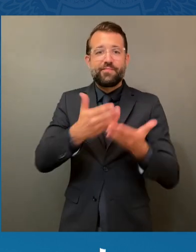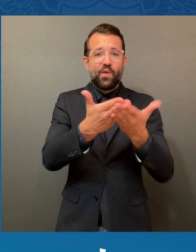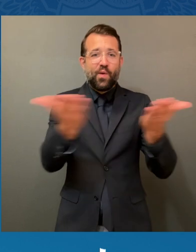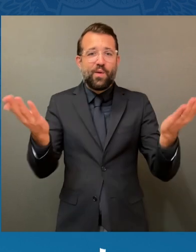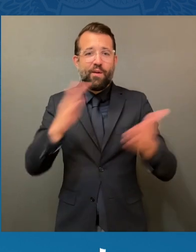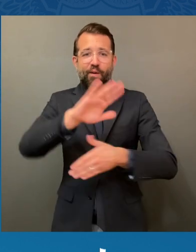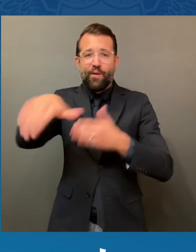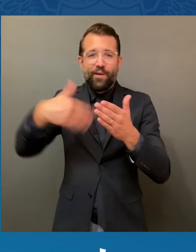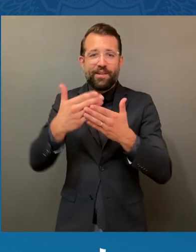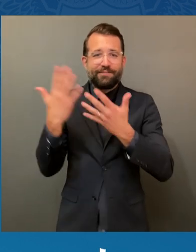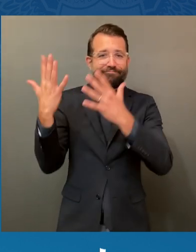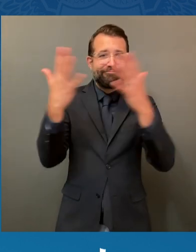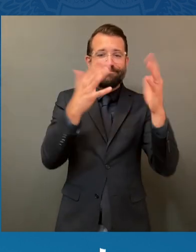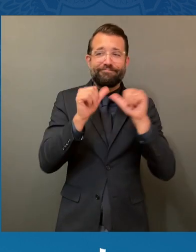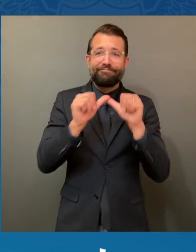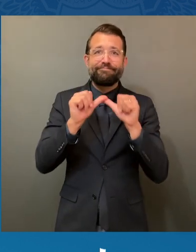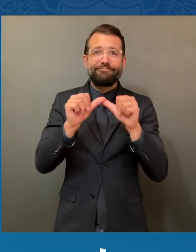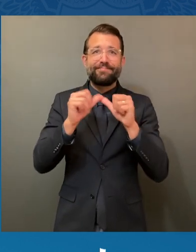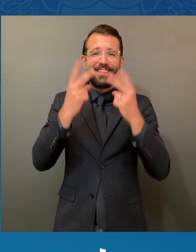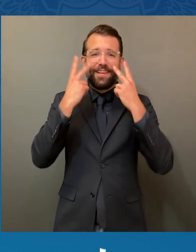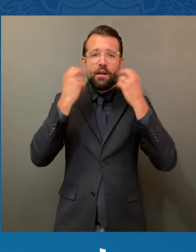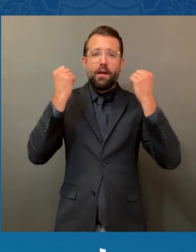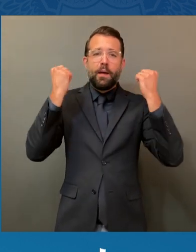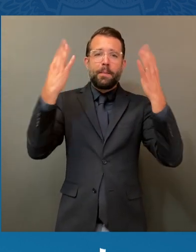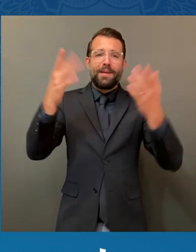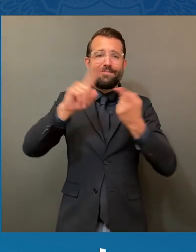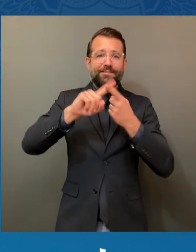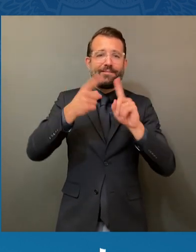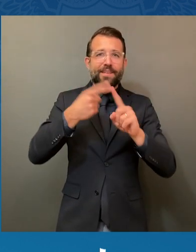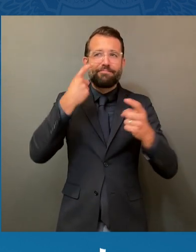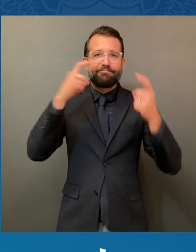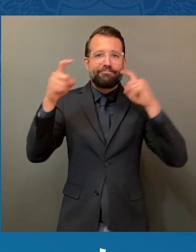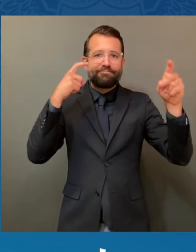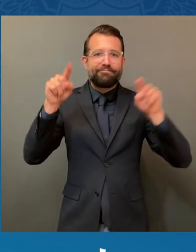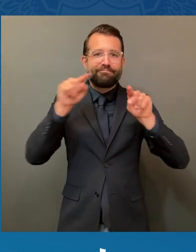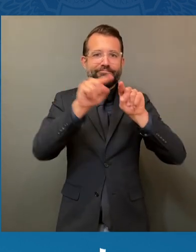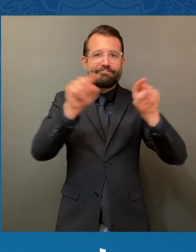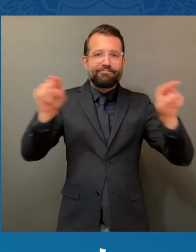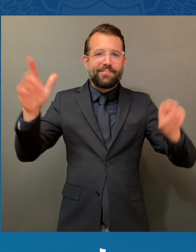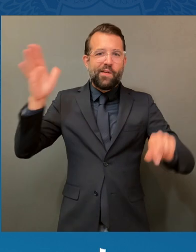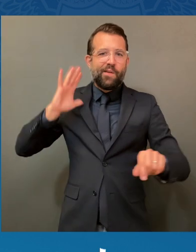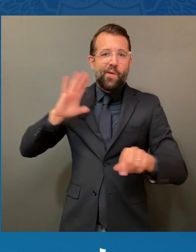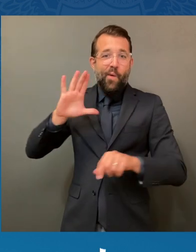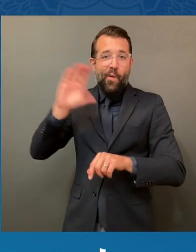I see so many friends and former colleagues -- actually, current colleagues